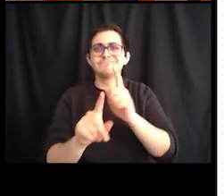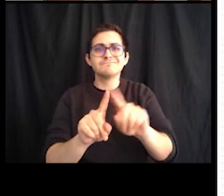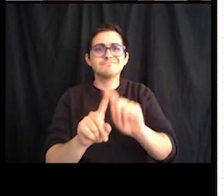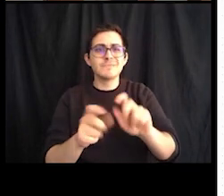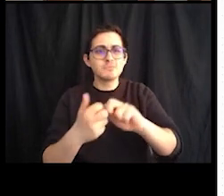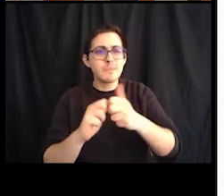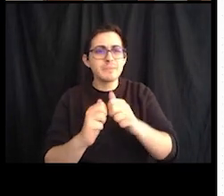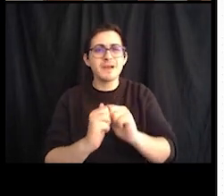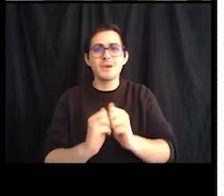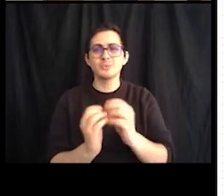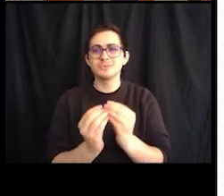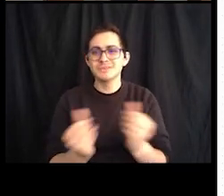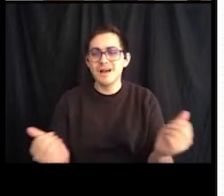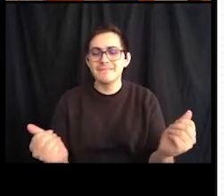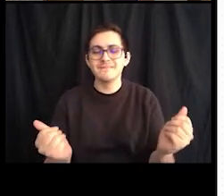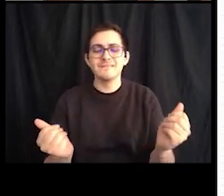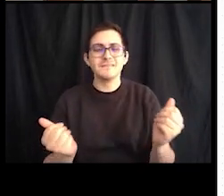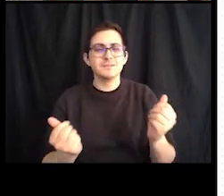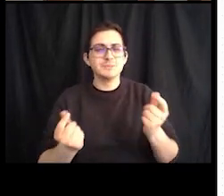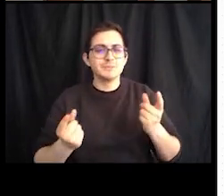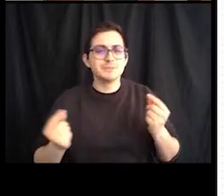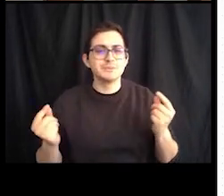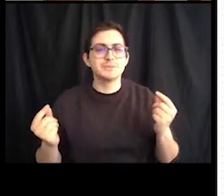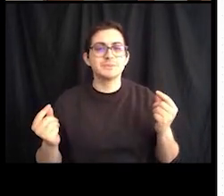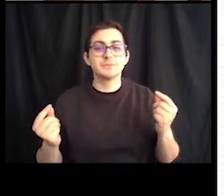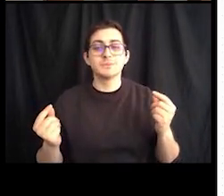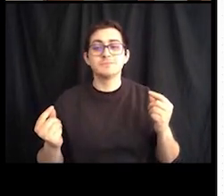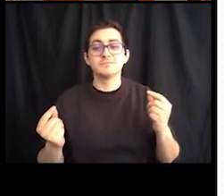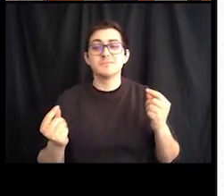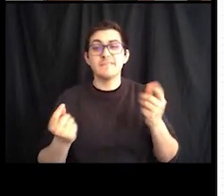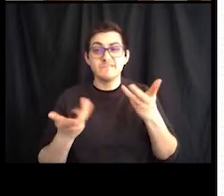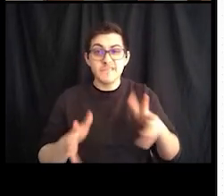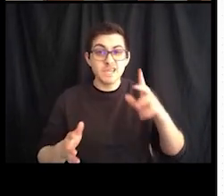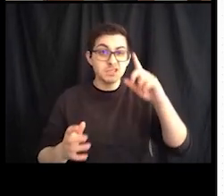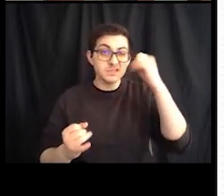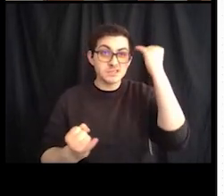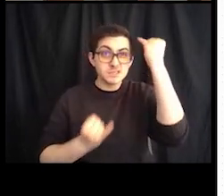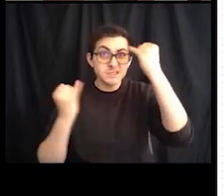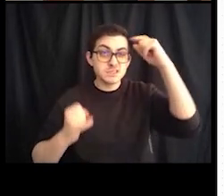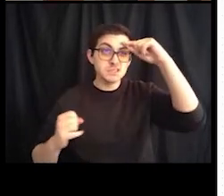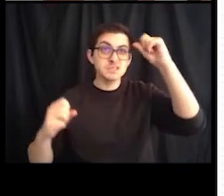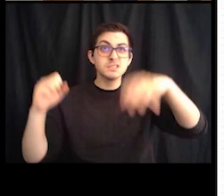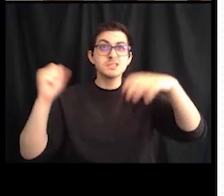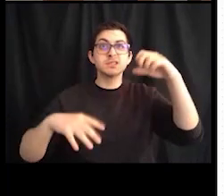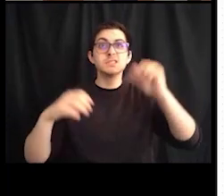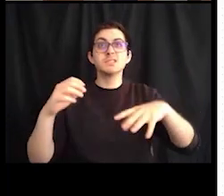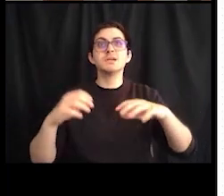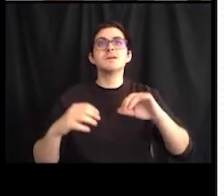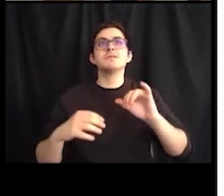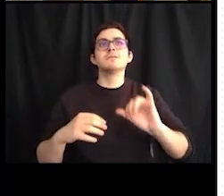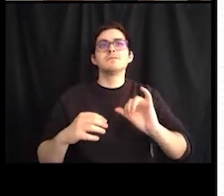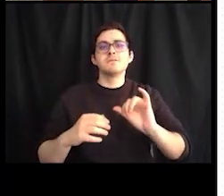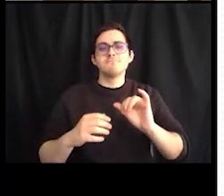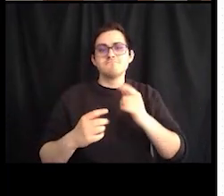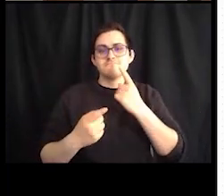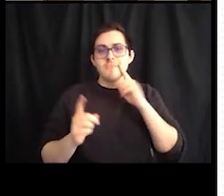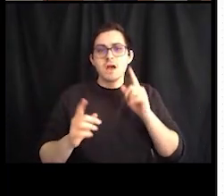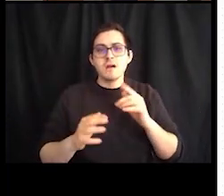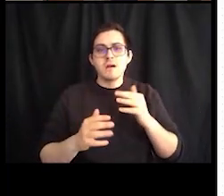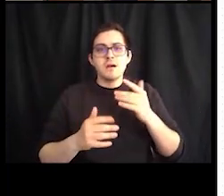And after a while you start to rally around a couple of ideas and you start translating those into design. And you bring life to those ideas